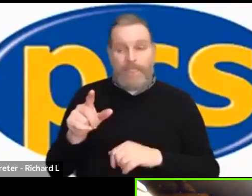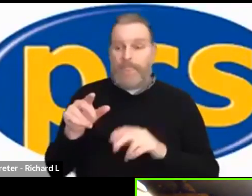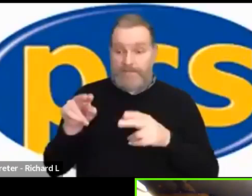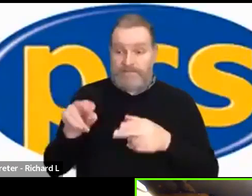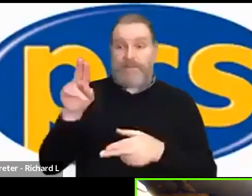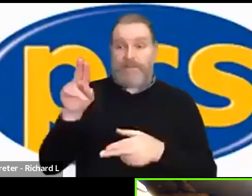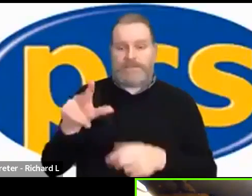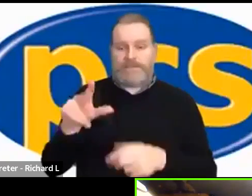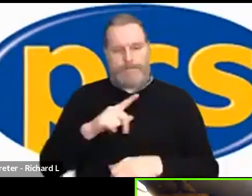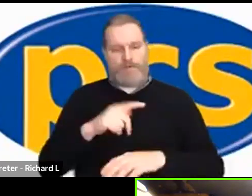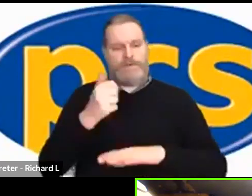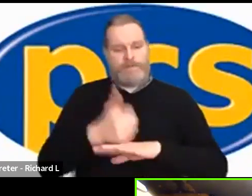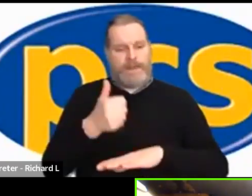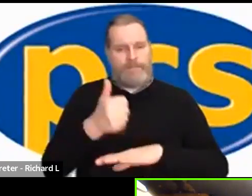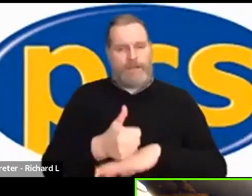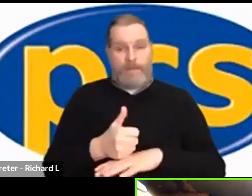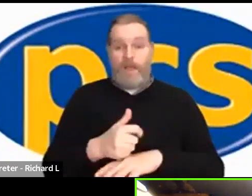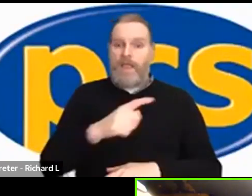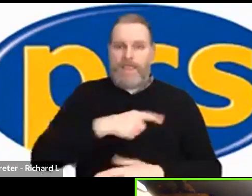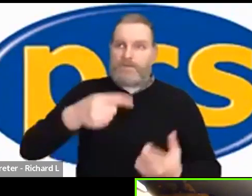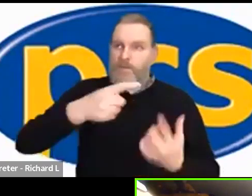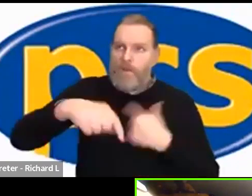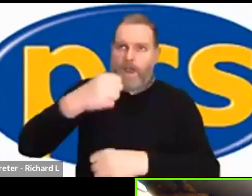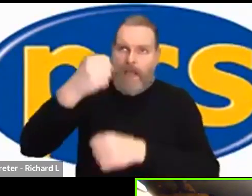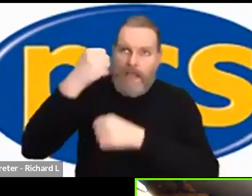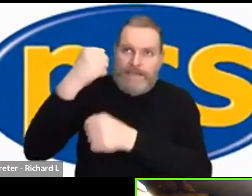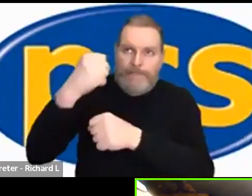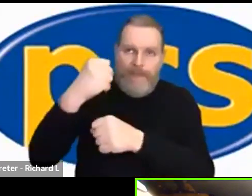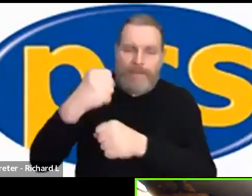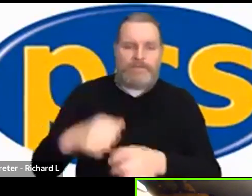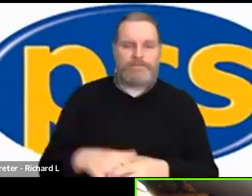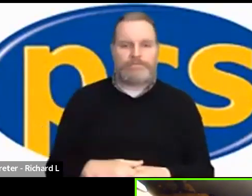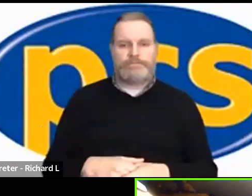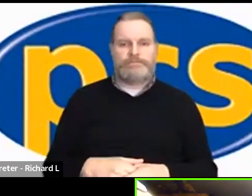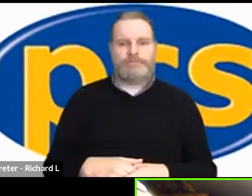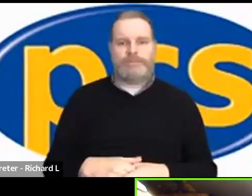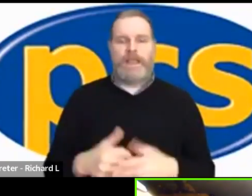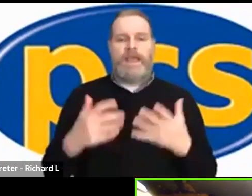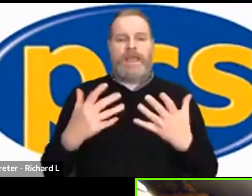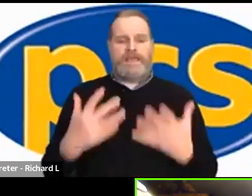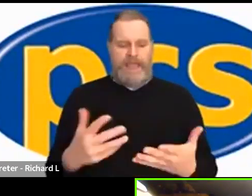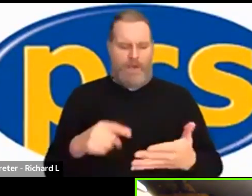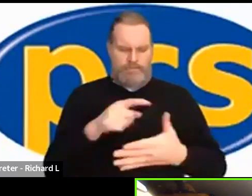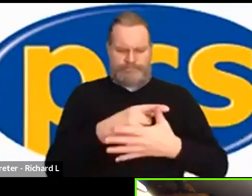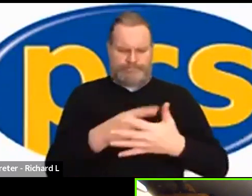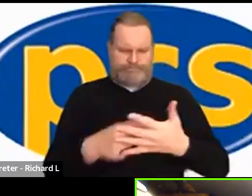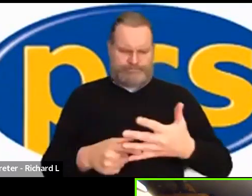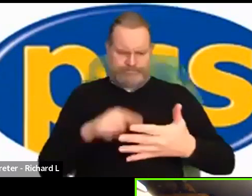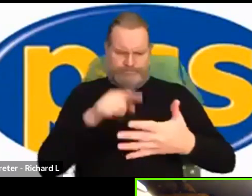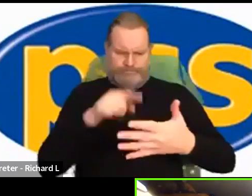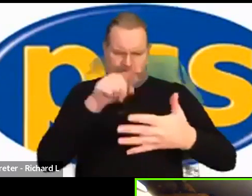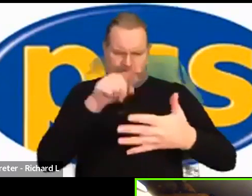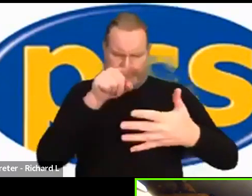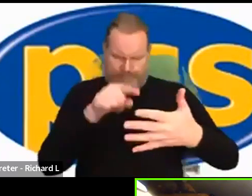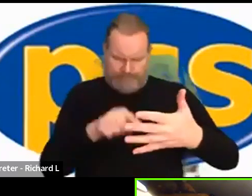disgrace disgrace until the disgrace until the more reason why we need to be campaigning mark there's a whole mark there's mark there's a whole bunch of